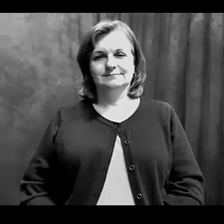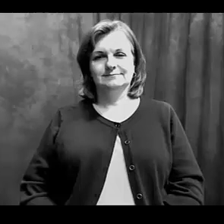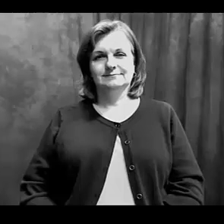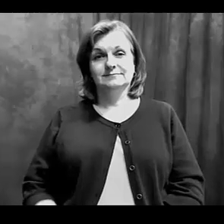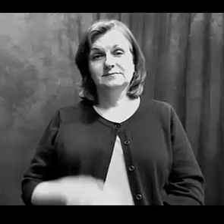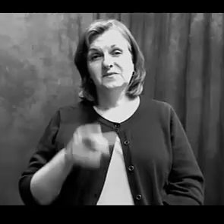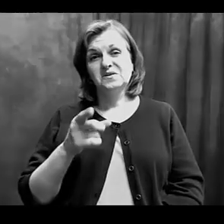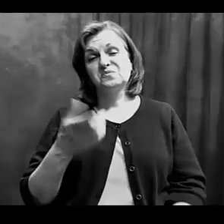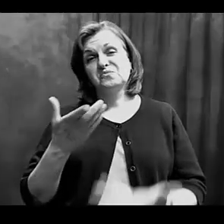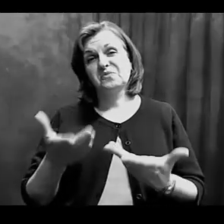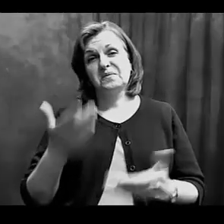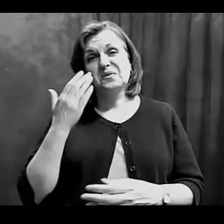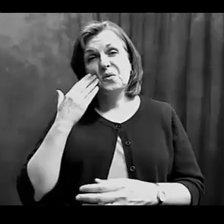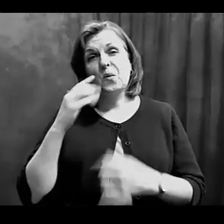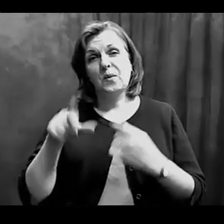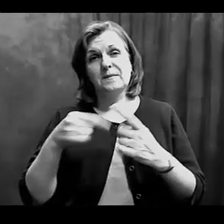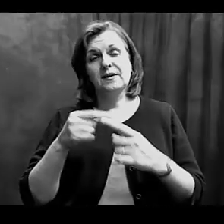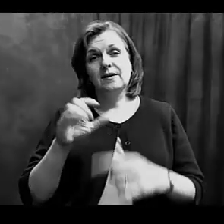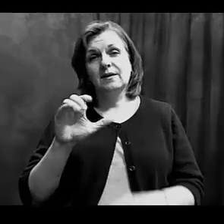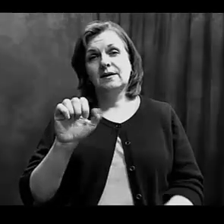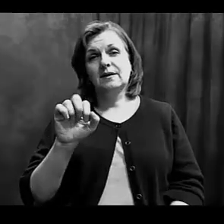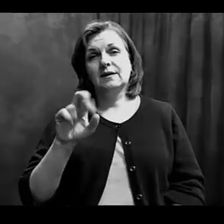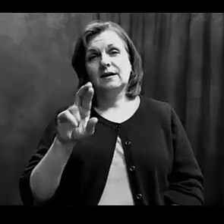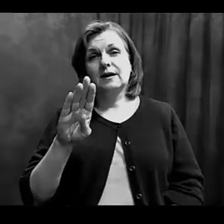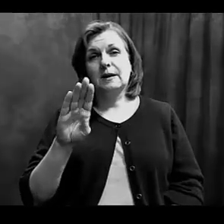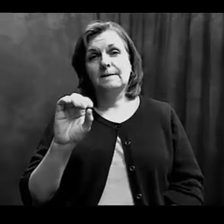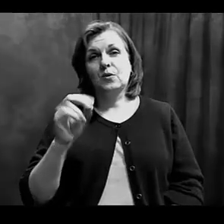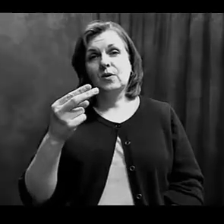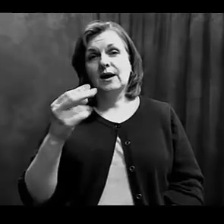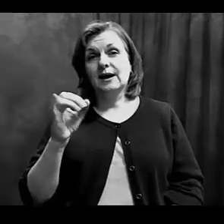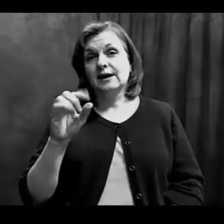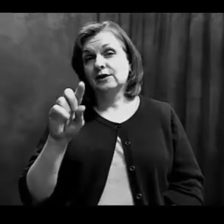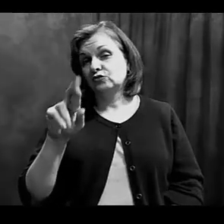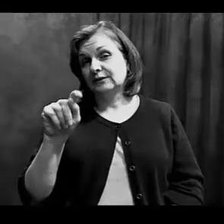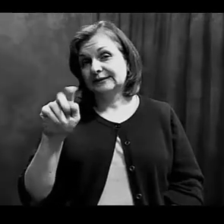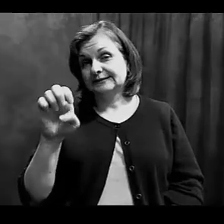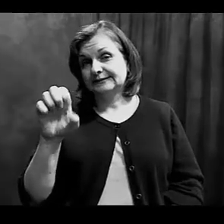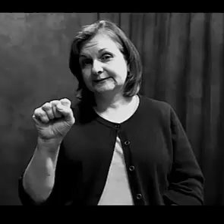You're probably very familiar with carbohydrates